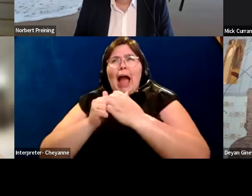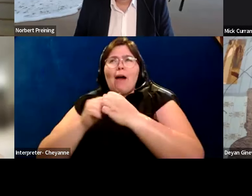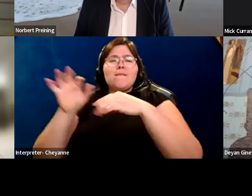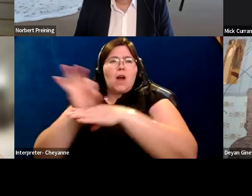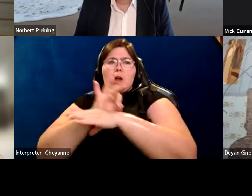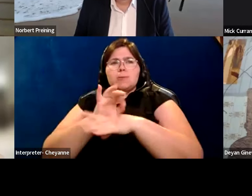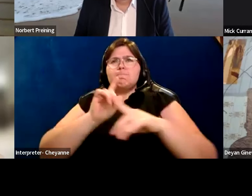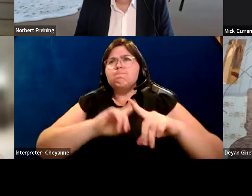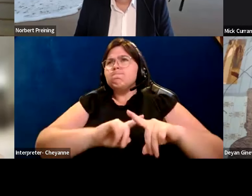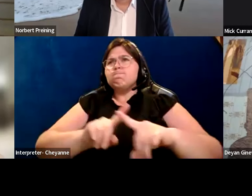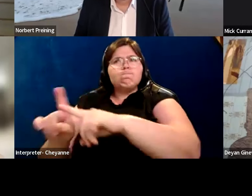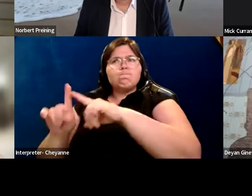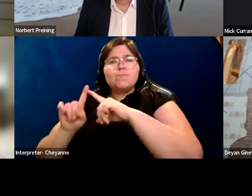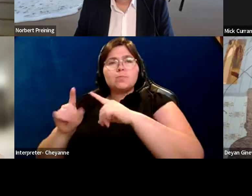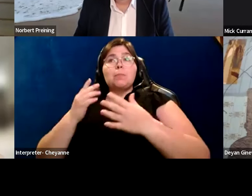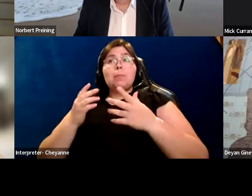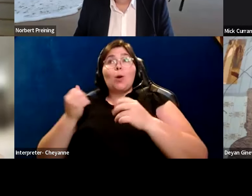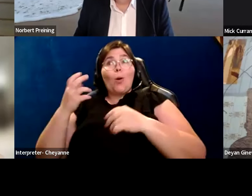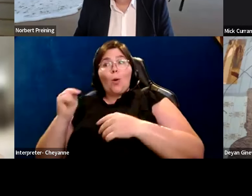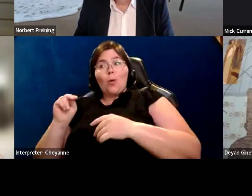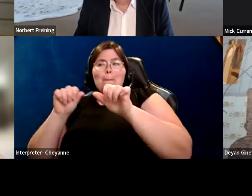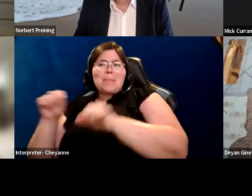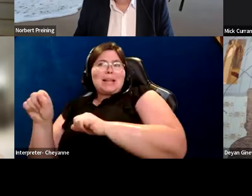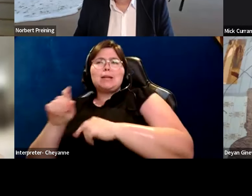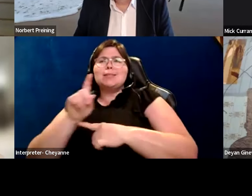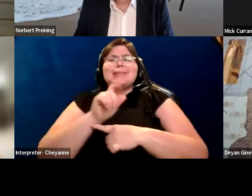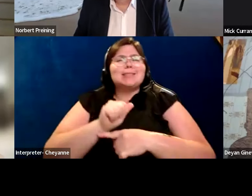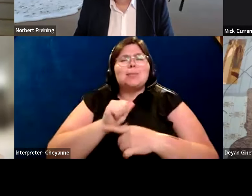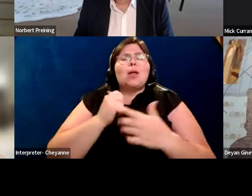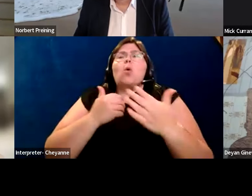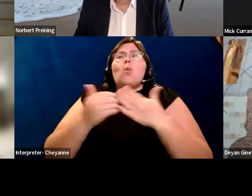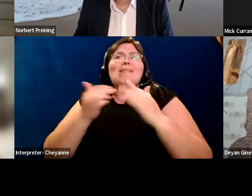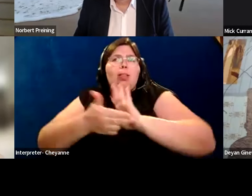our own disabilities or abilities or whatever you want to call it, but different ways of learning.